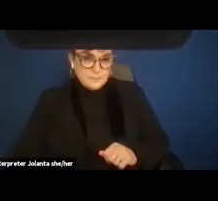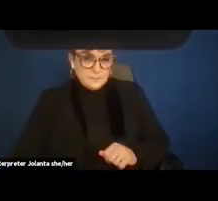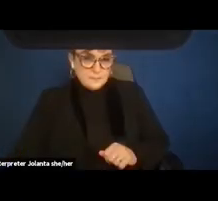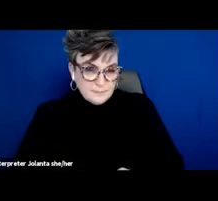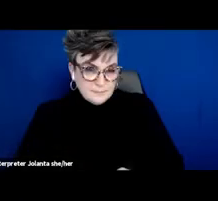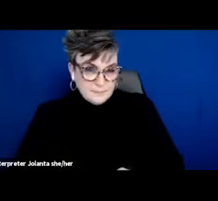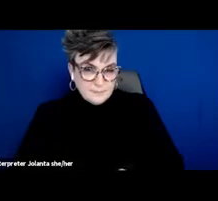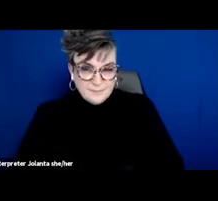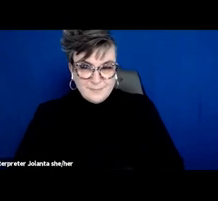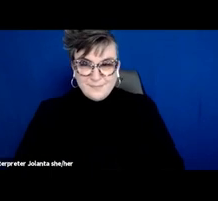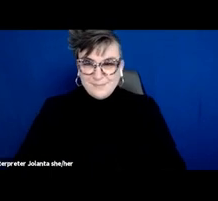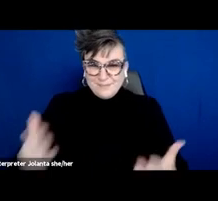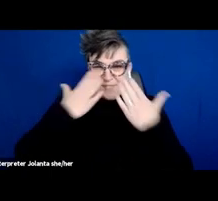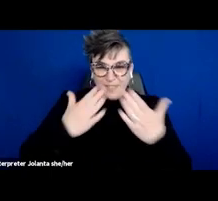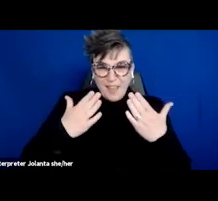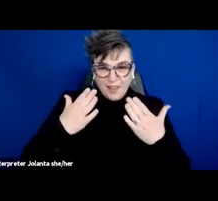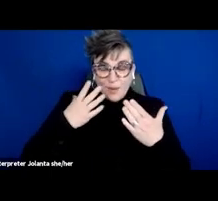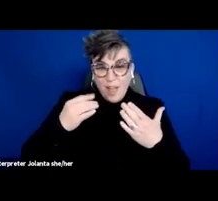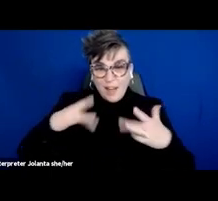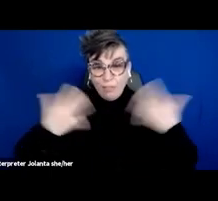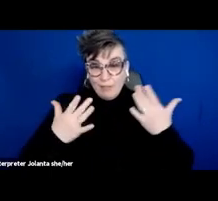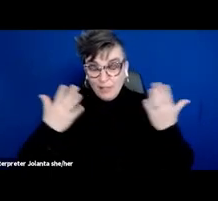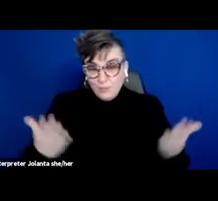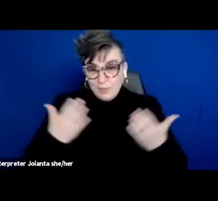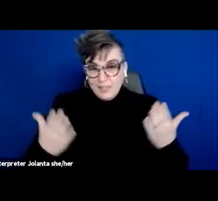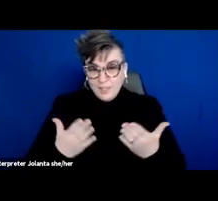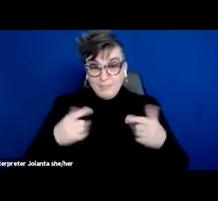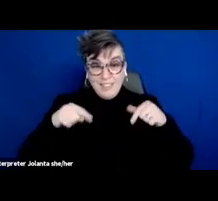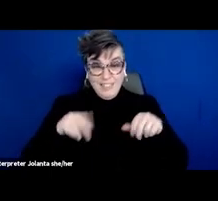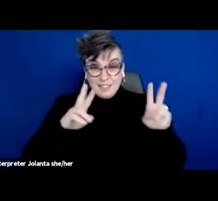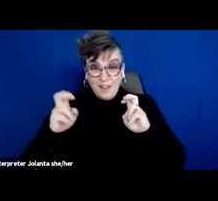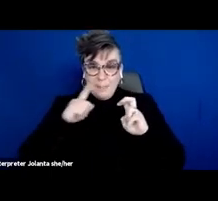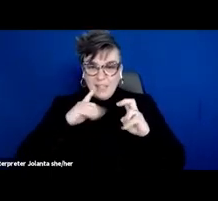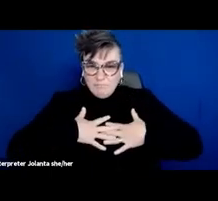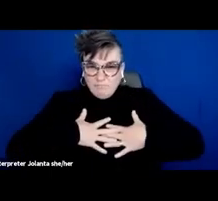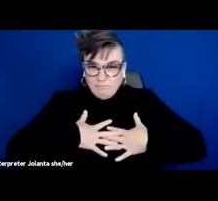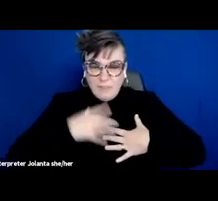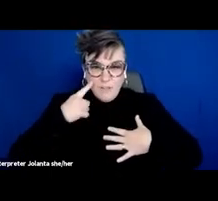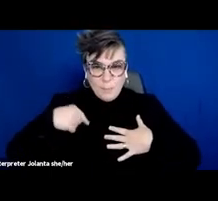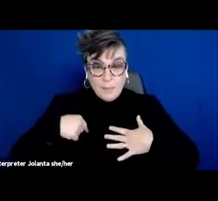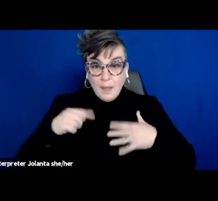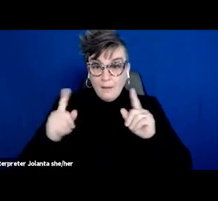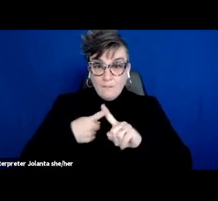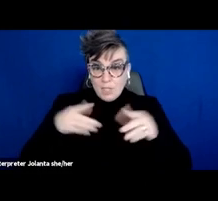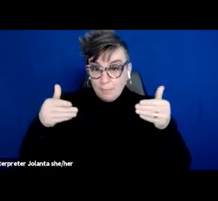very near and dear to my heart. First, by way of introduction I am a white skinned woman,